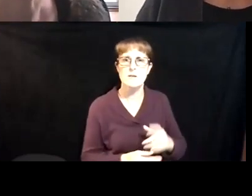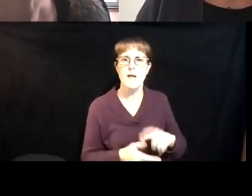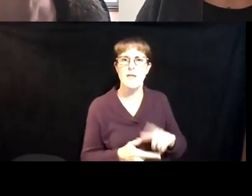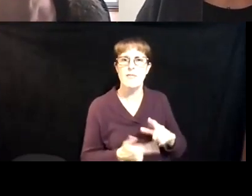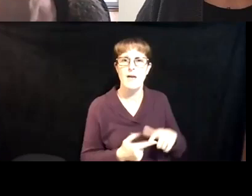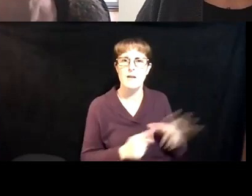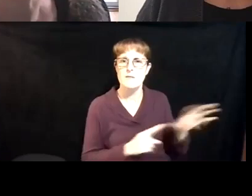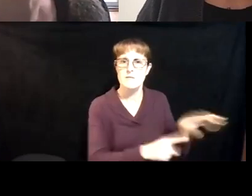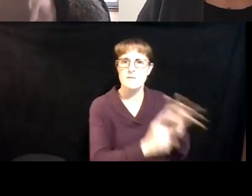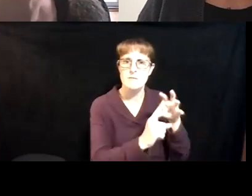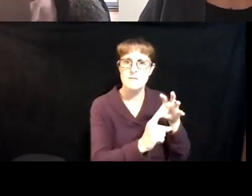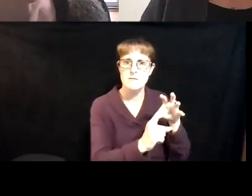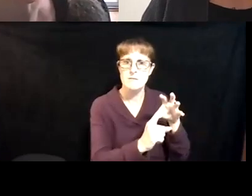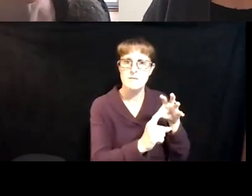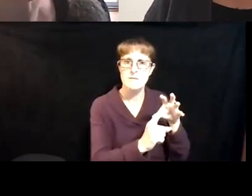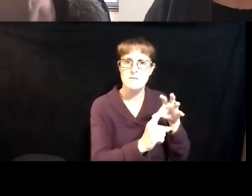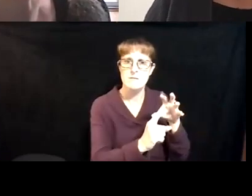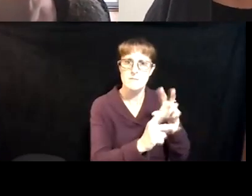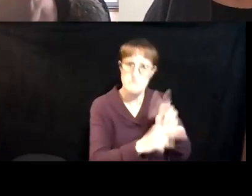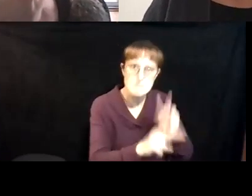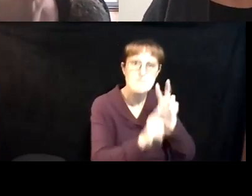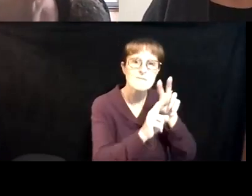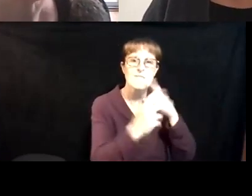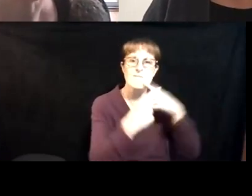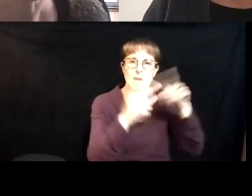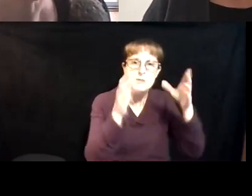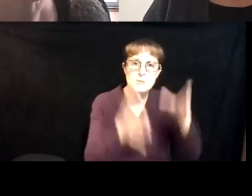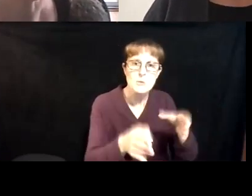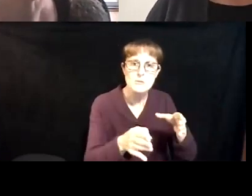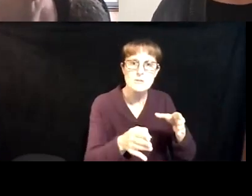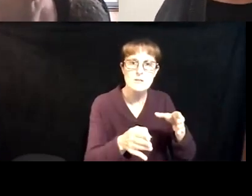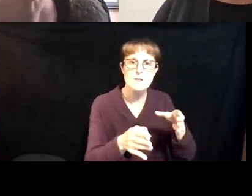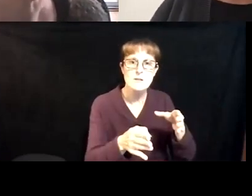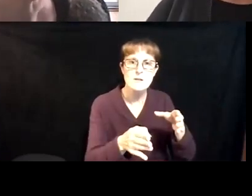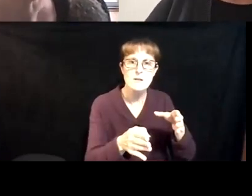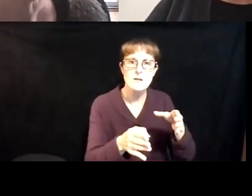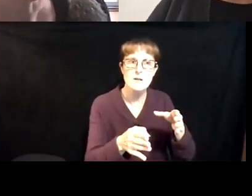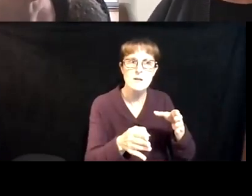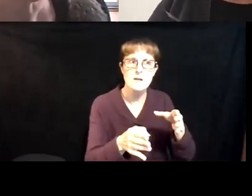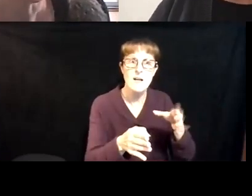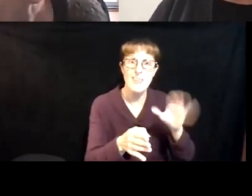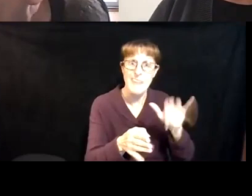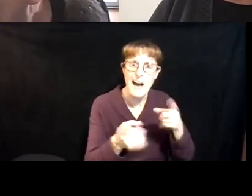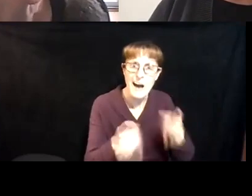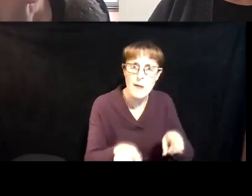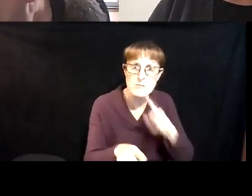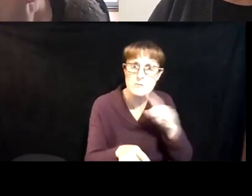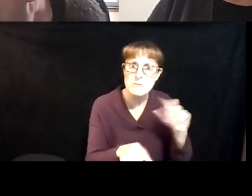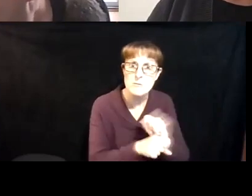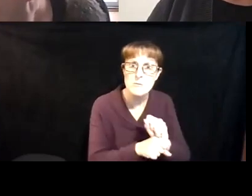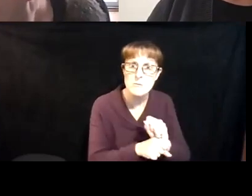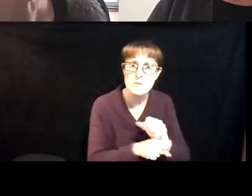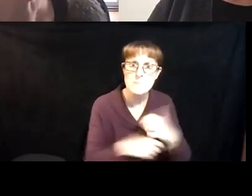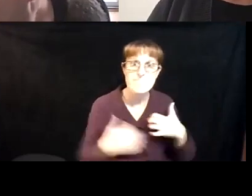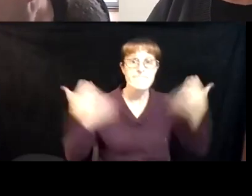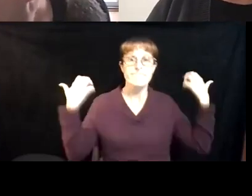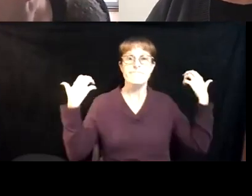people know about and everyone's outraged. I mean it's an anecdote.